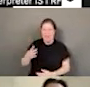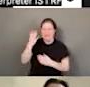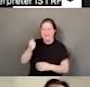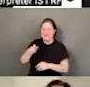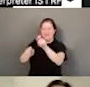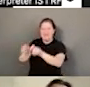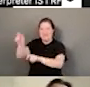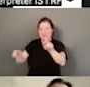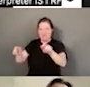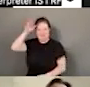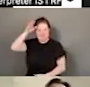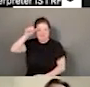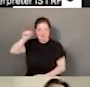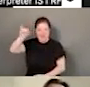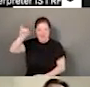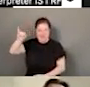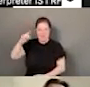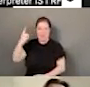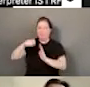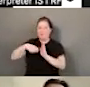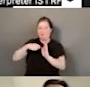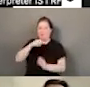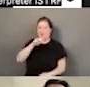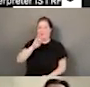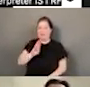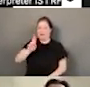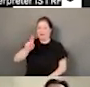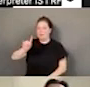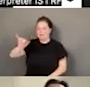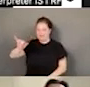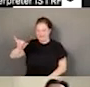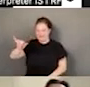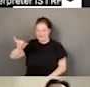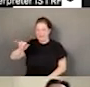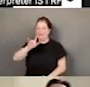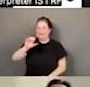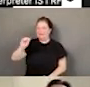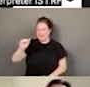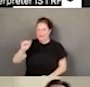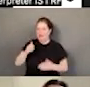in the buddy project that Lisa mentioned that is based on AI and also one more